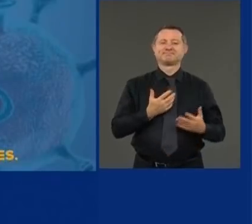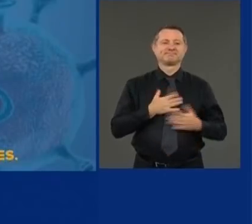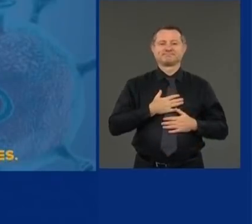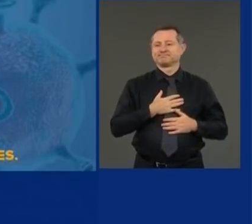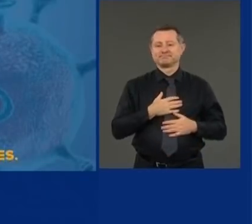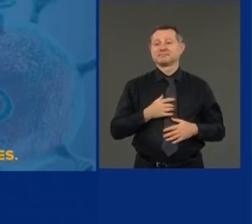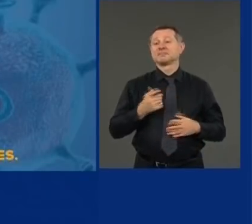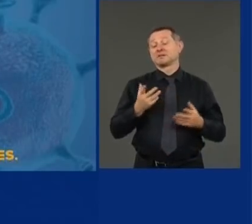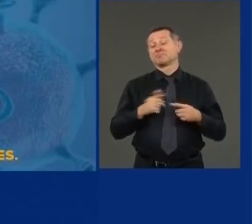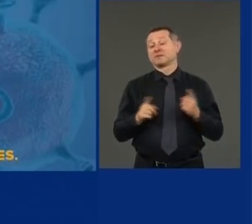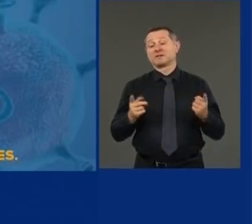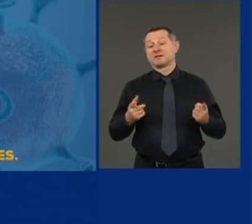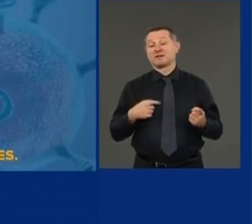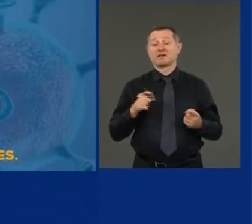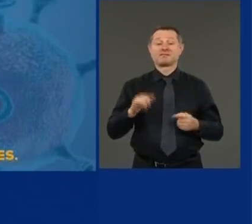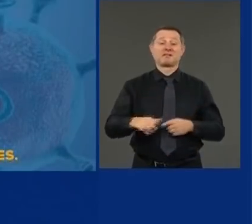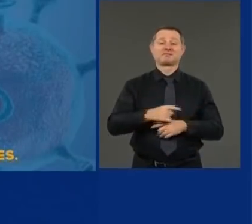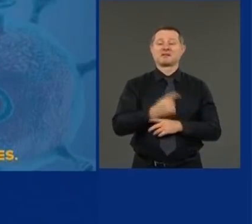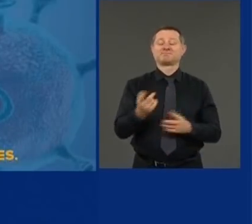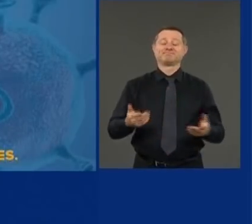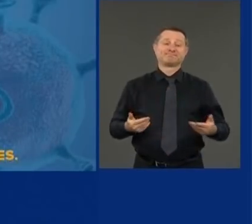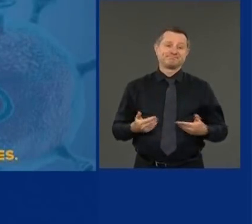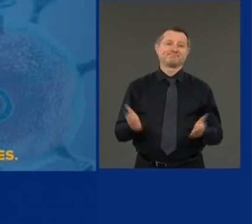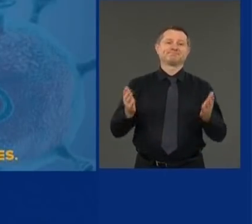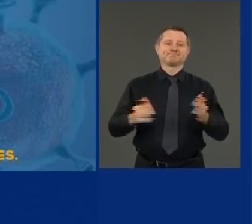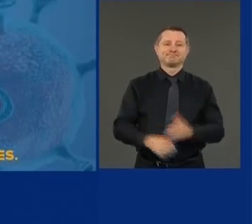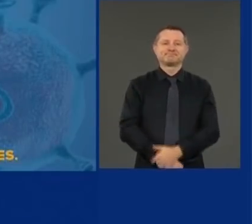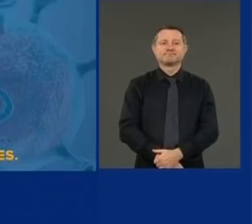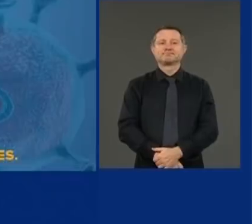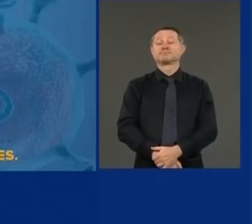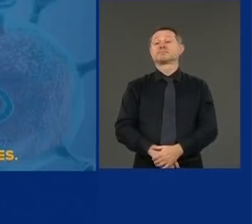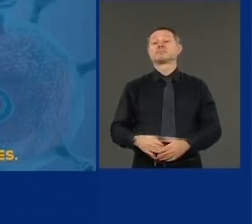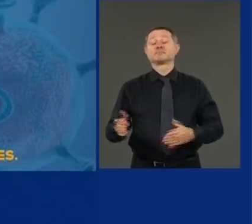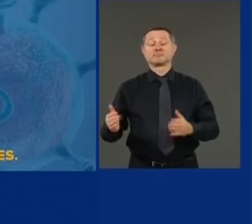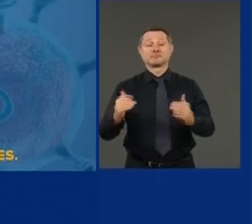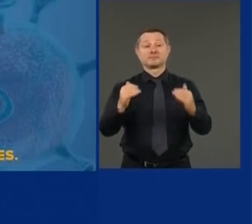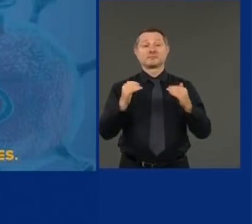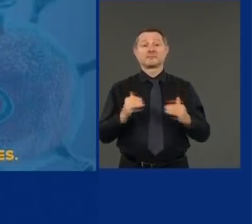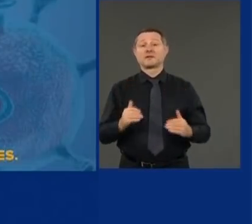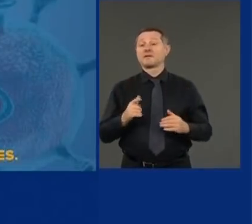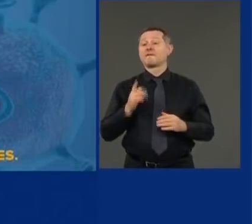GOING TO HAVE TO CANCEL IT. AND THAT MAKES ME PERSONALLY VERY UNHAPPY, BUT THAT IS WHERE